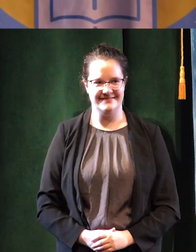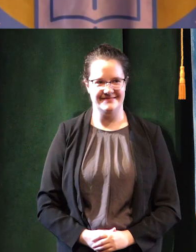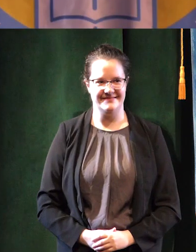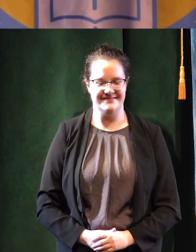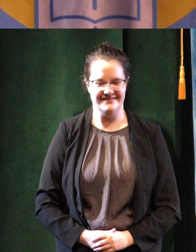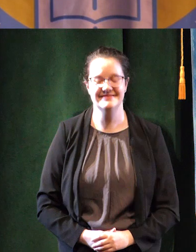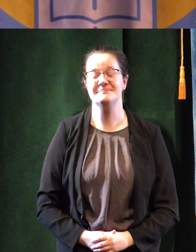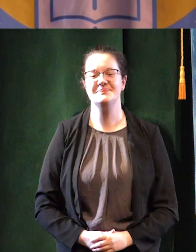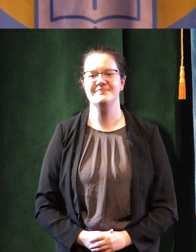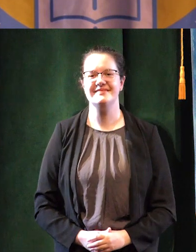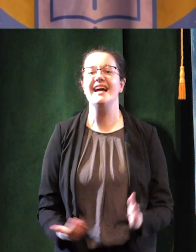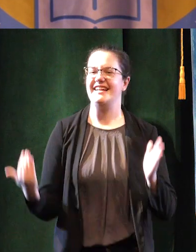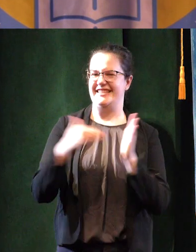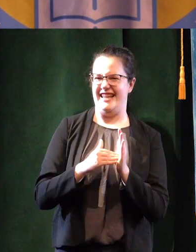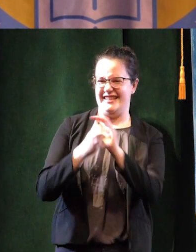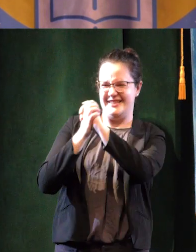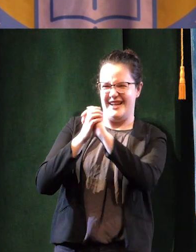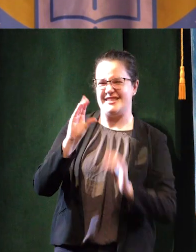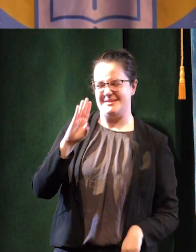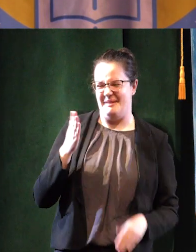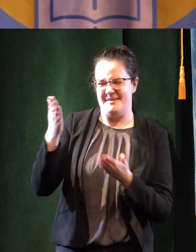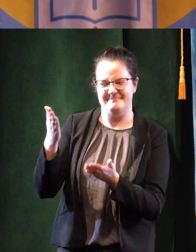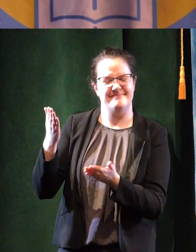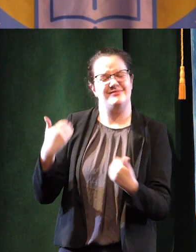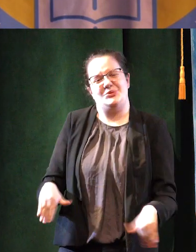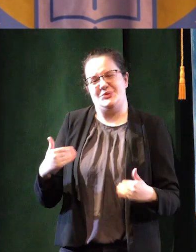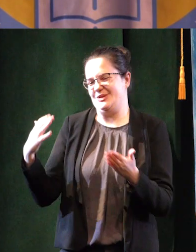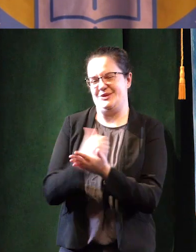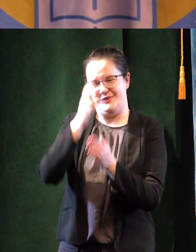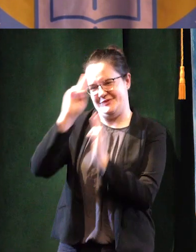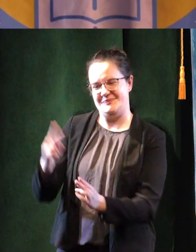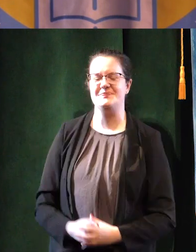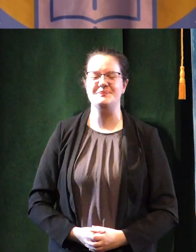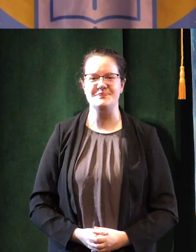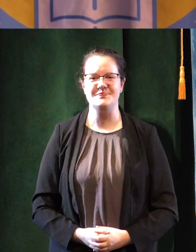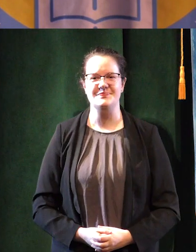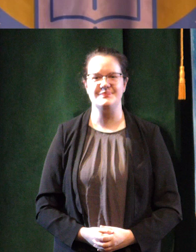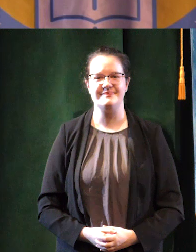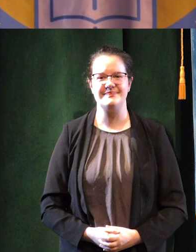again congratulations Bob on this well-deserved honor now I'm pleased to